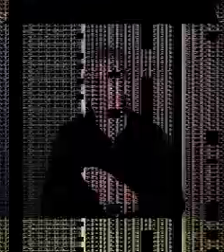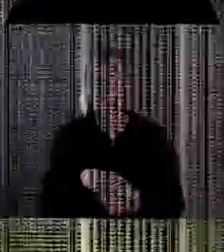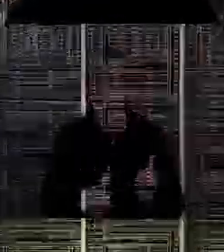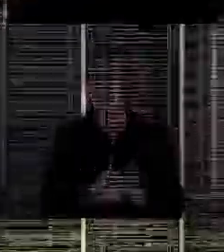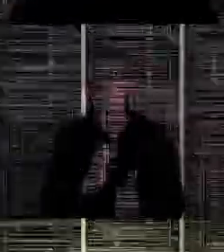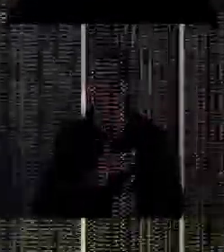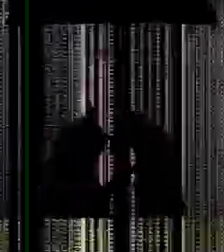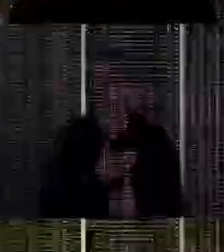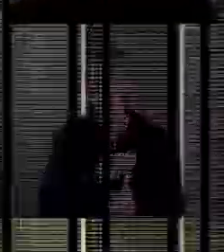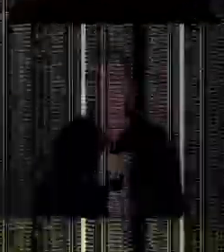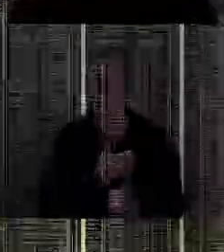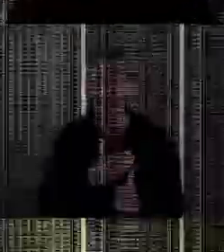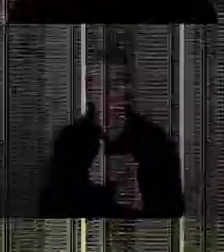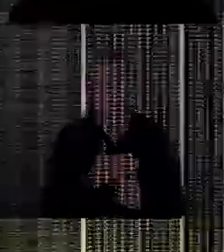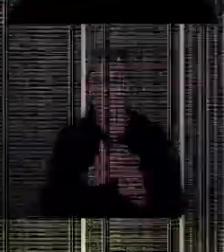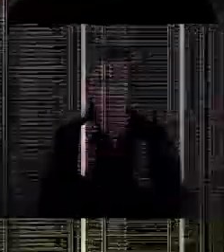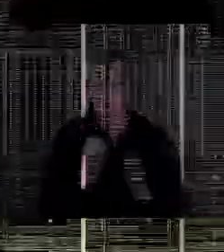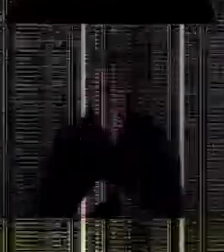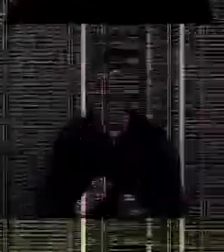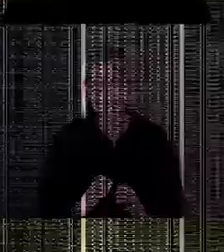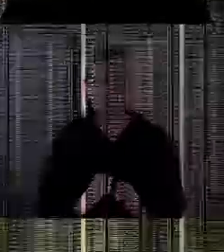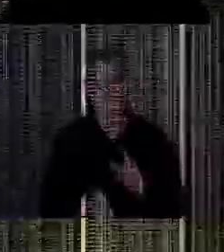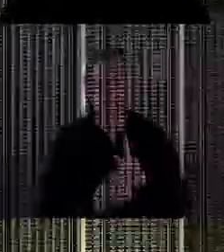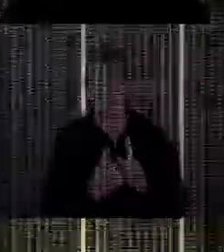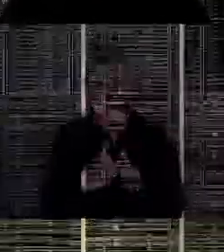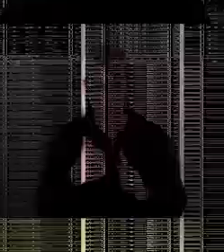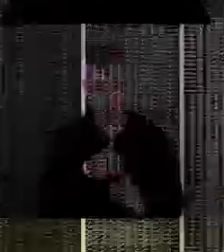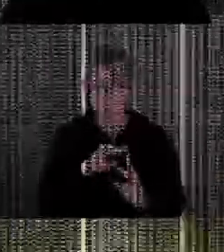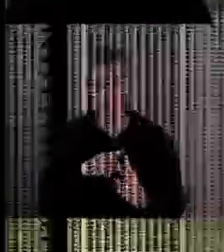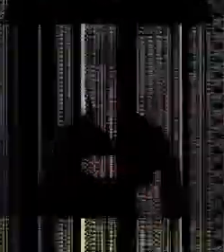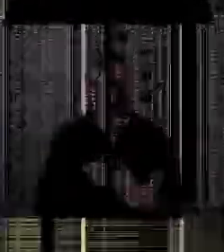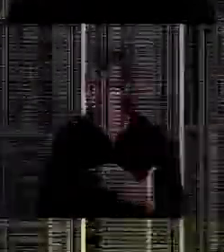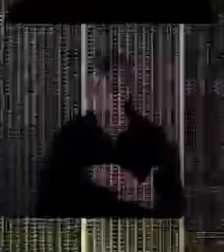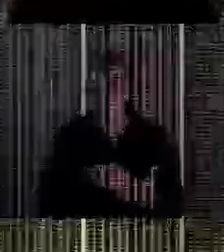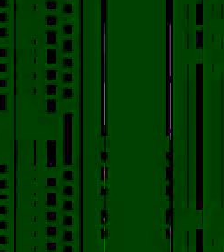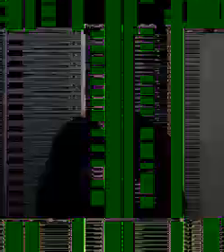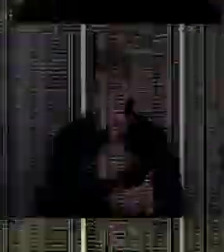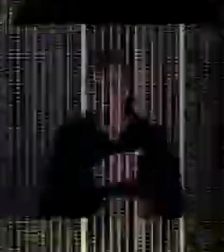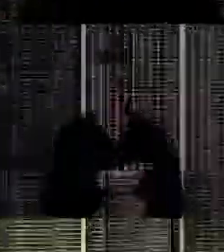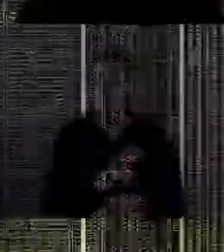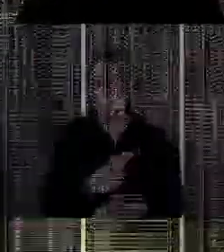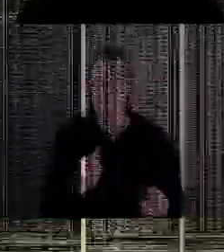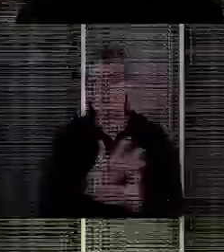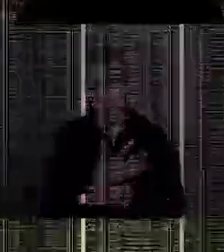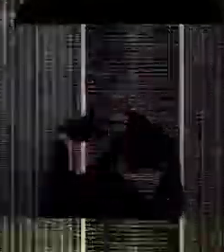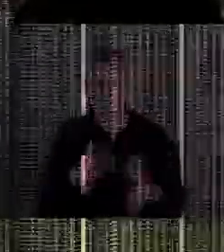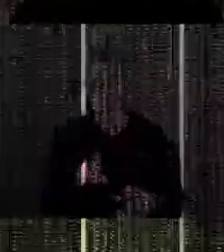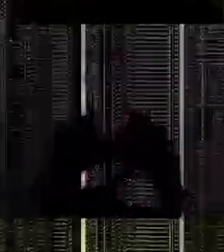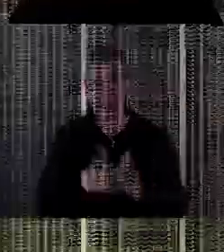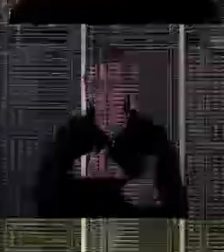come to accessibility either because they have been sued or they have a fear of being sued.